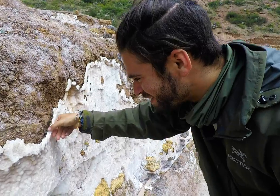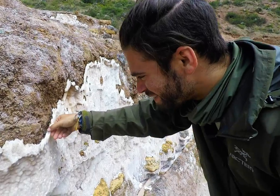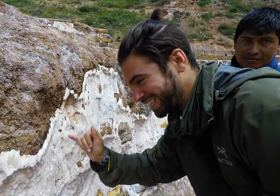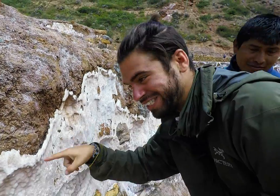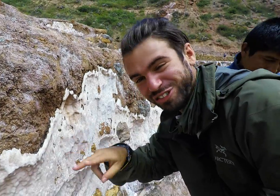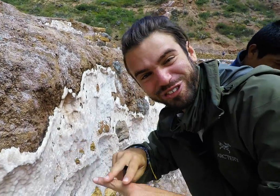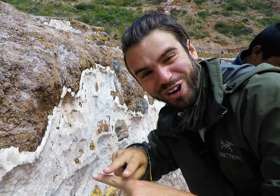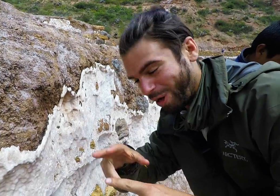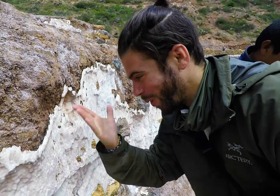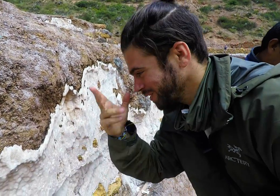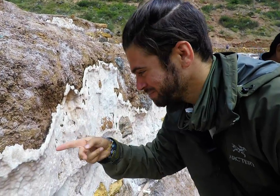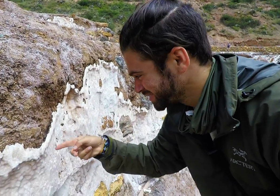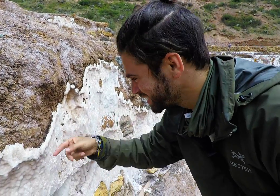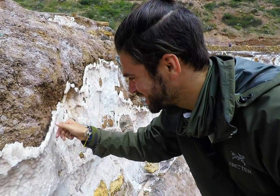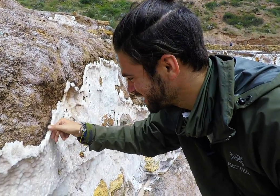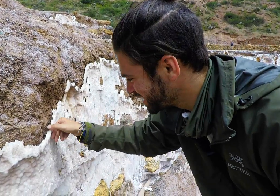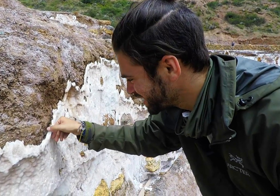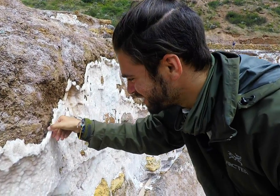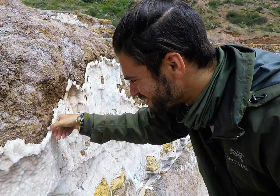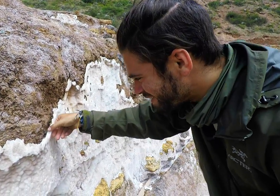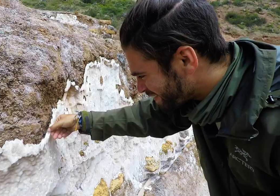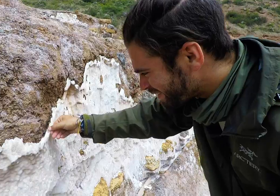It's the salt Peru Locals mine for a living.